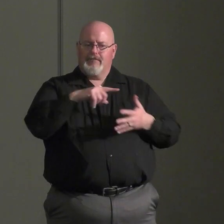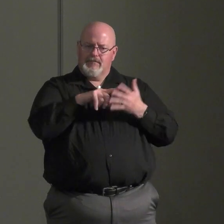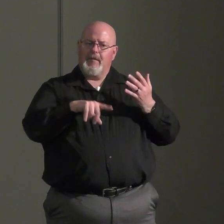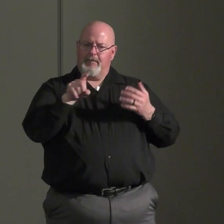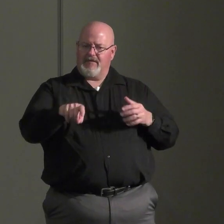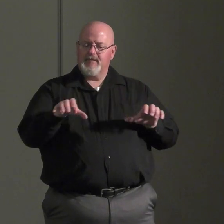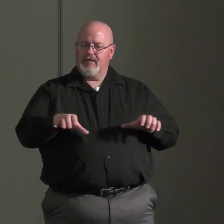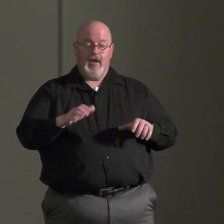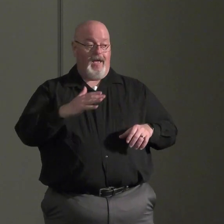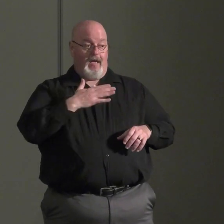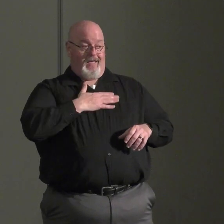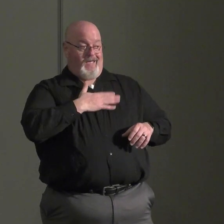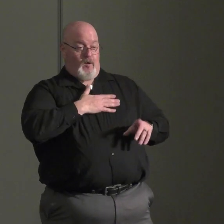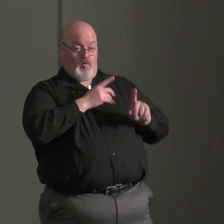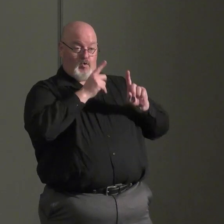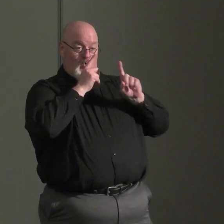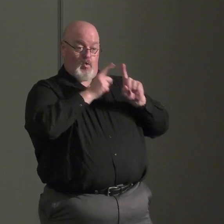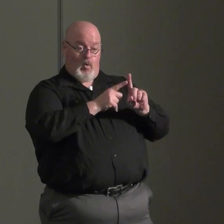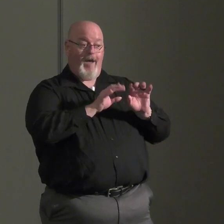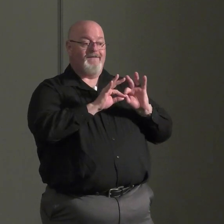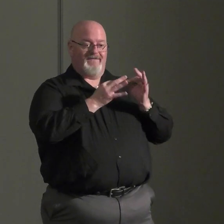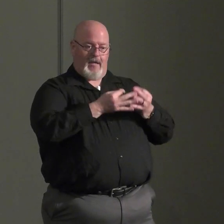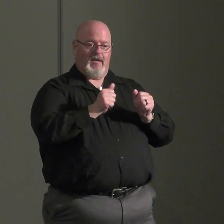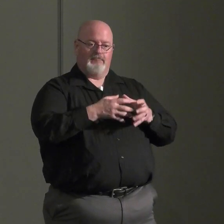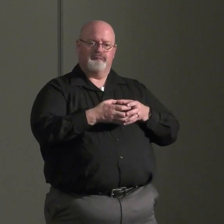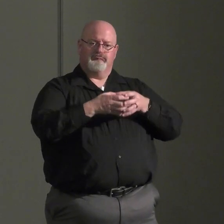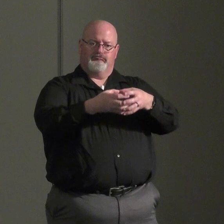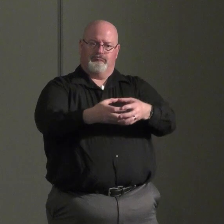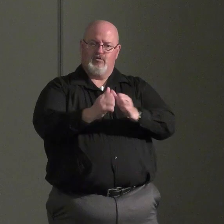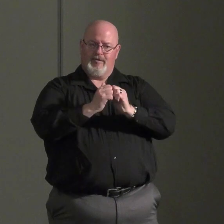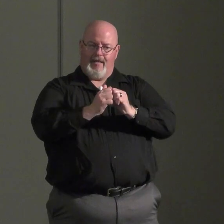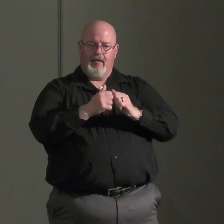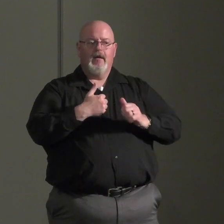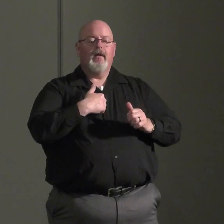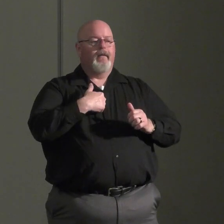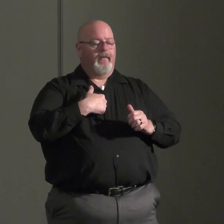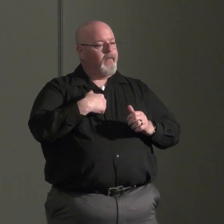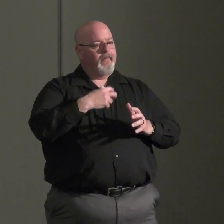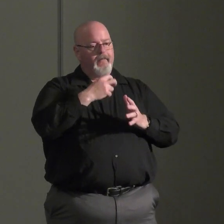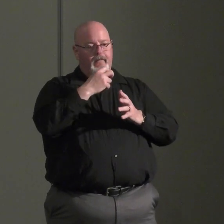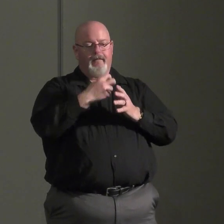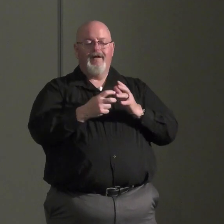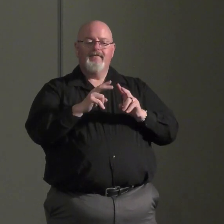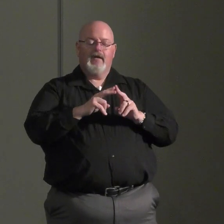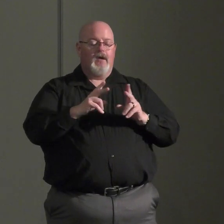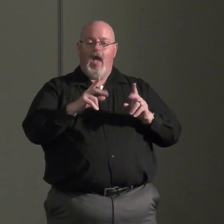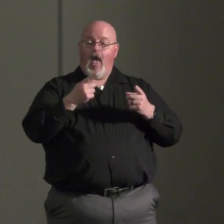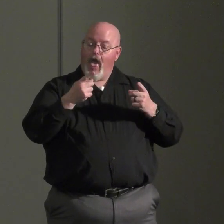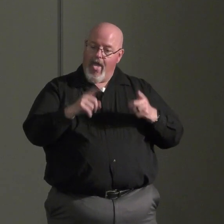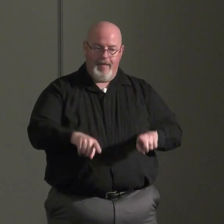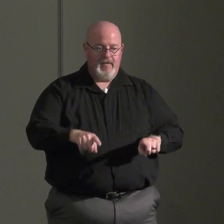Our goal a family could go together I fell into it organically my needs